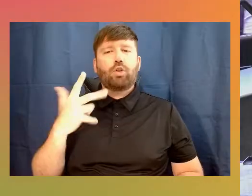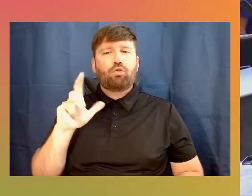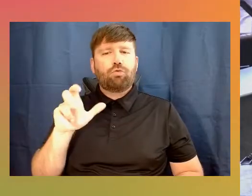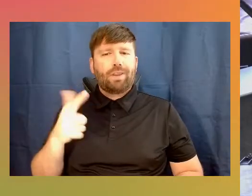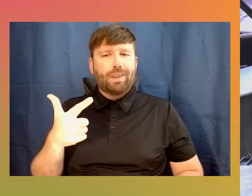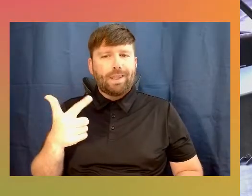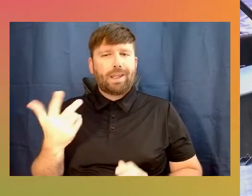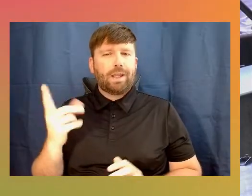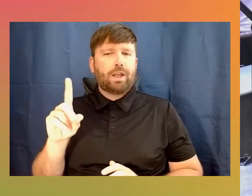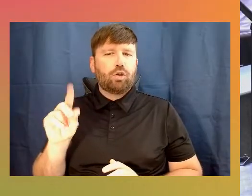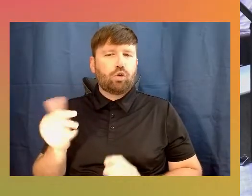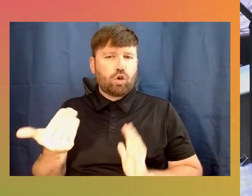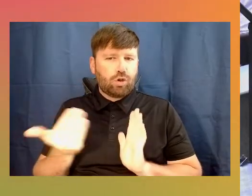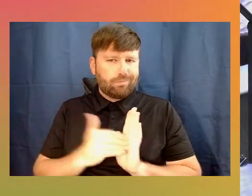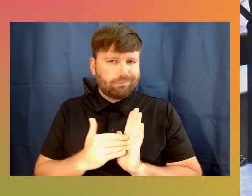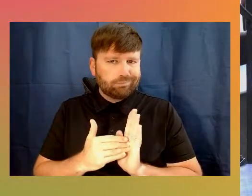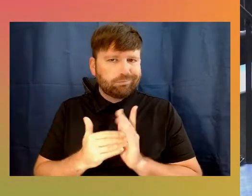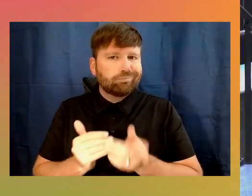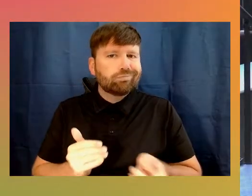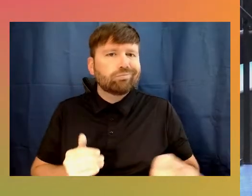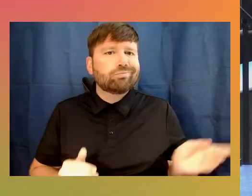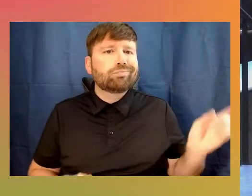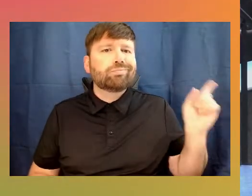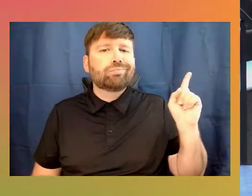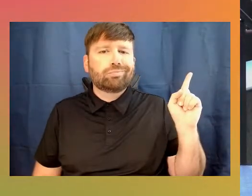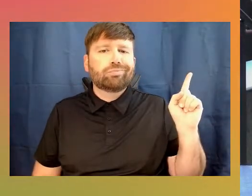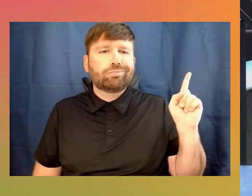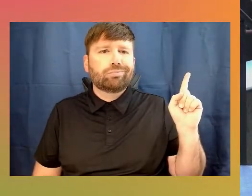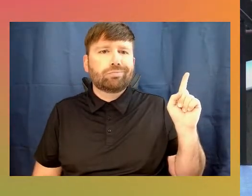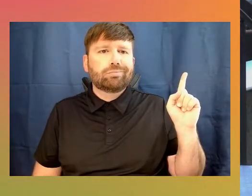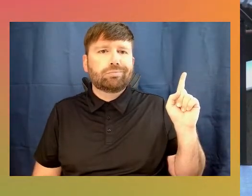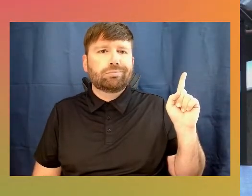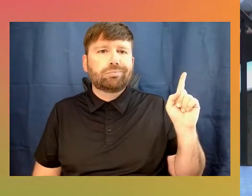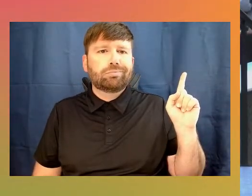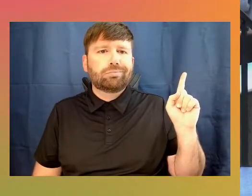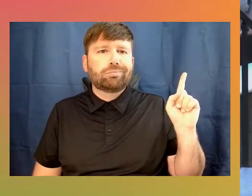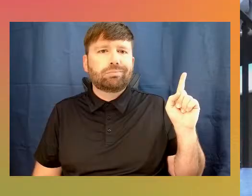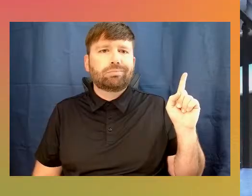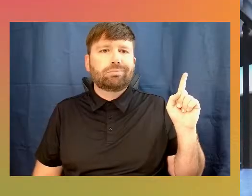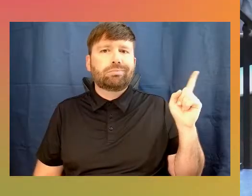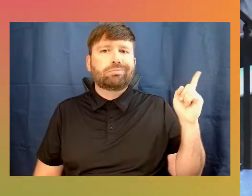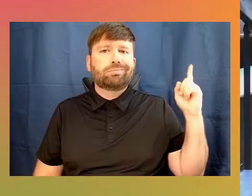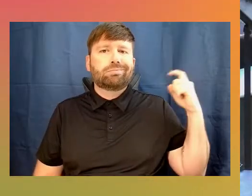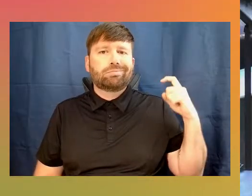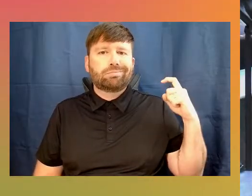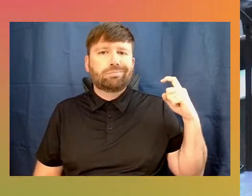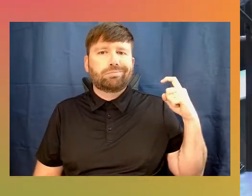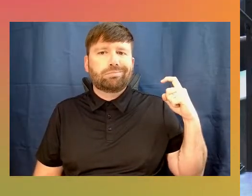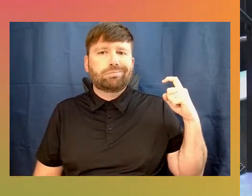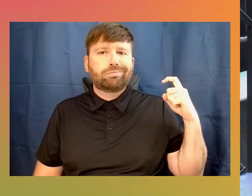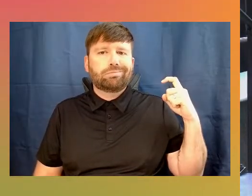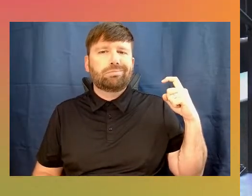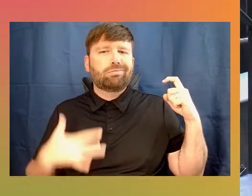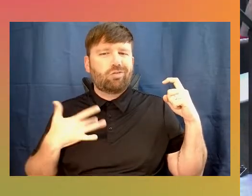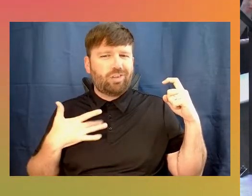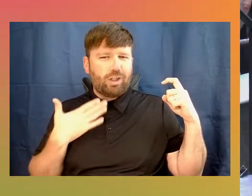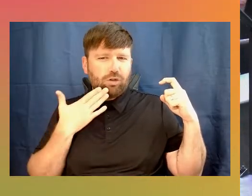LIFTING THE BACK KNEE, FINDING